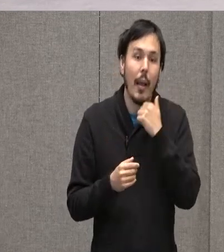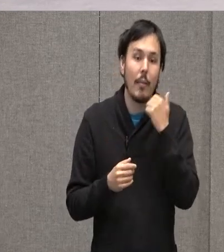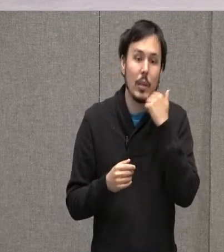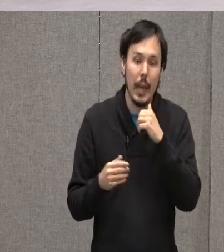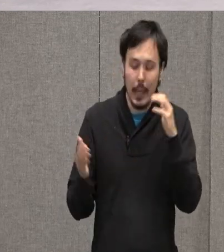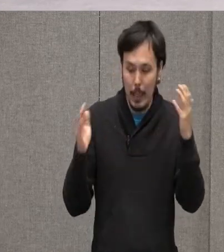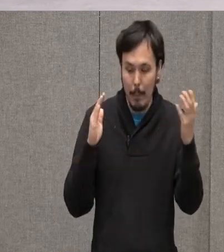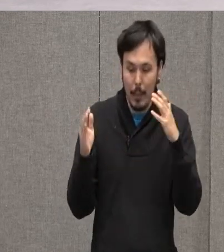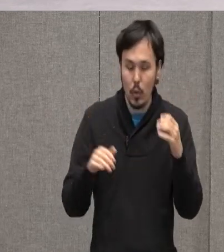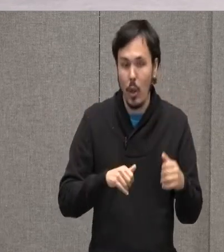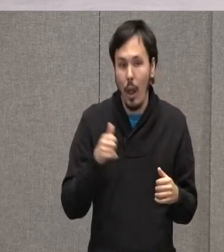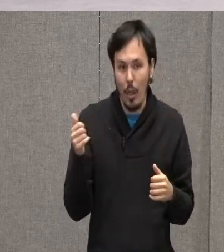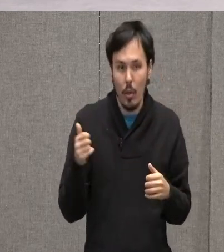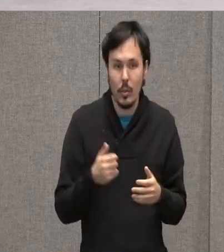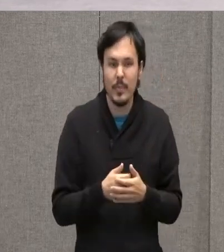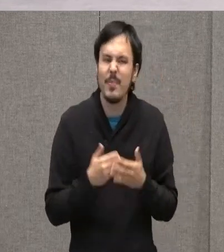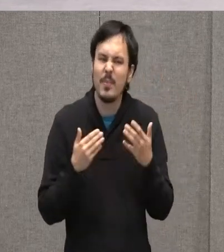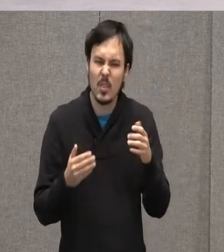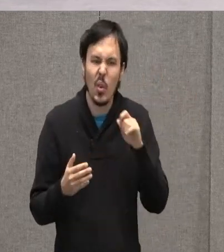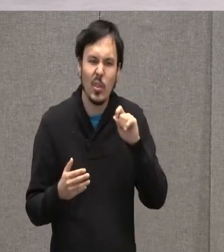So let's go ahead and let's Circle our quantities.